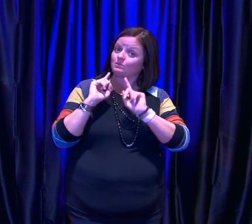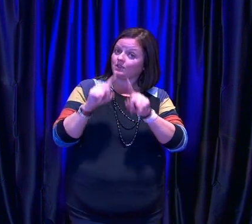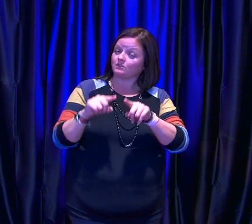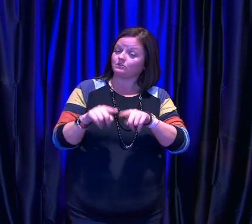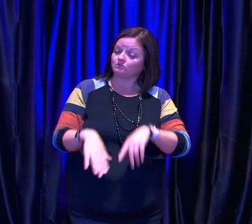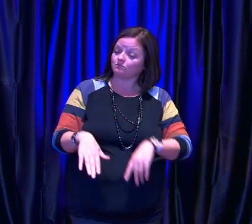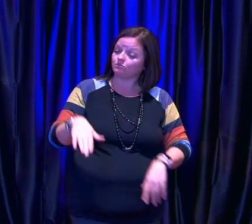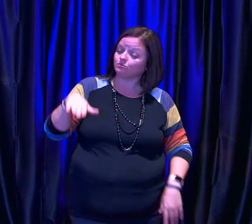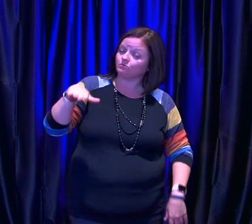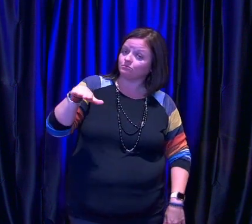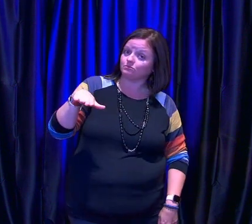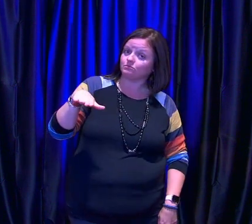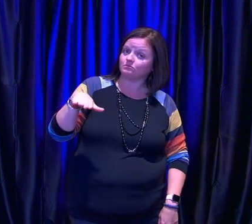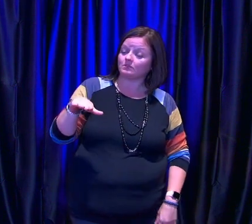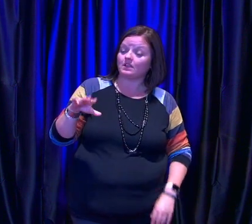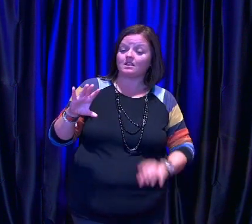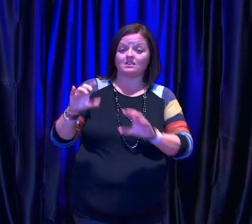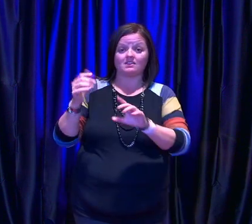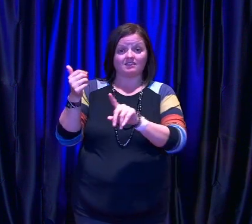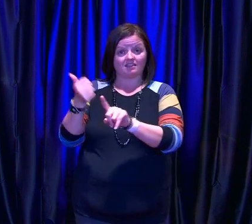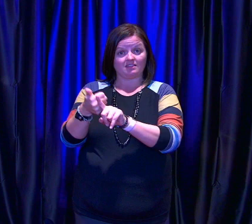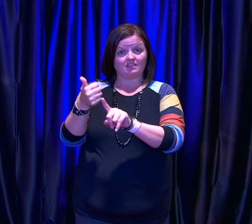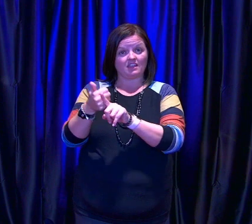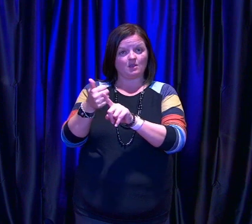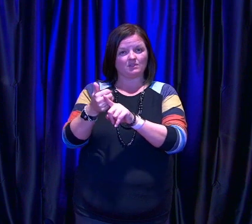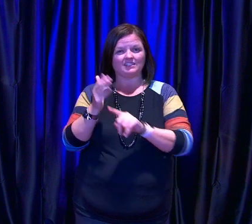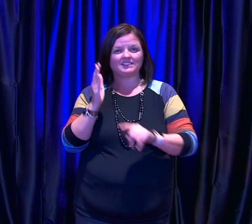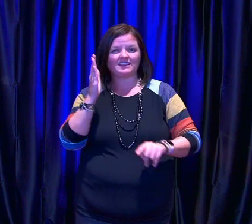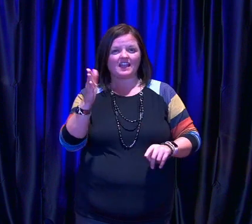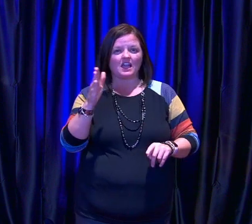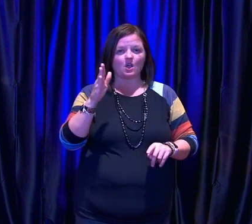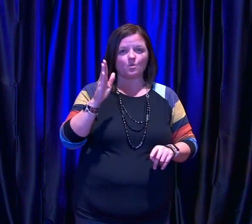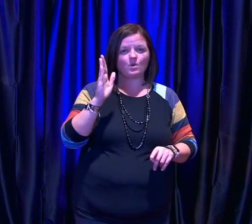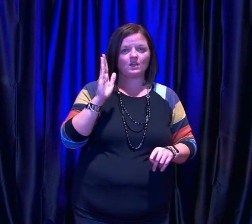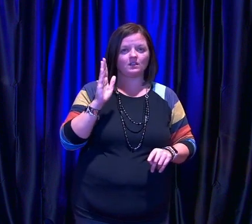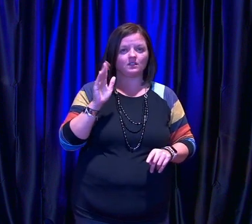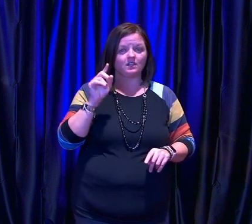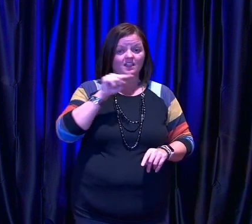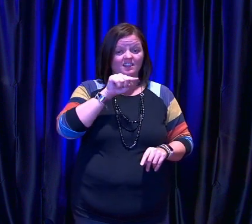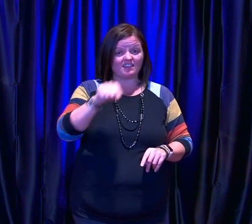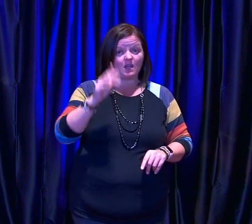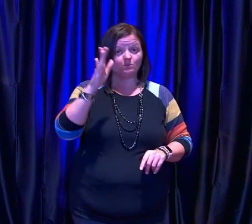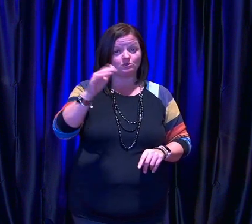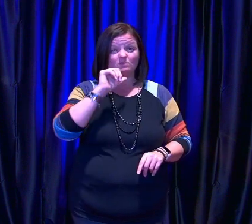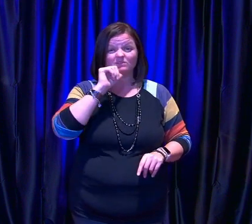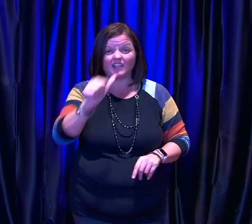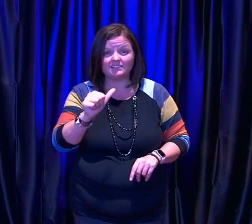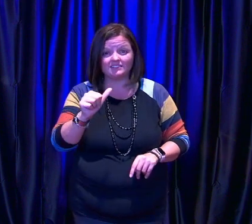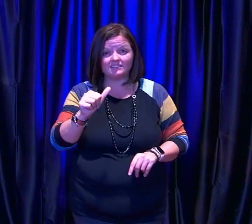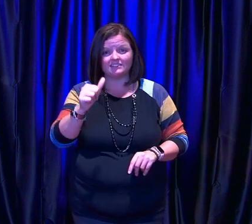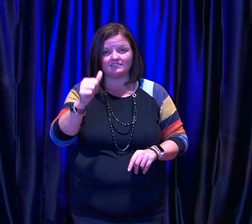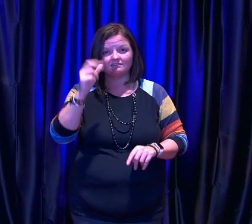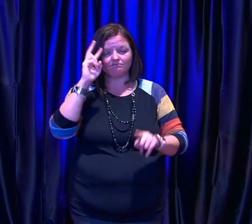generally there was this thou shalt not mind said about the sabbath thou shalt